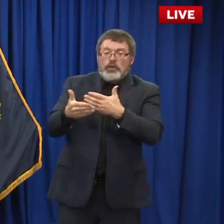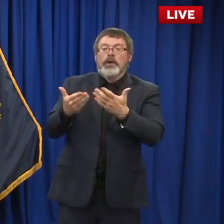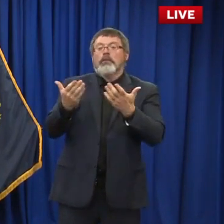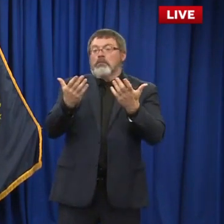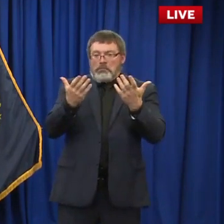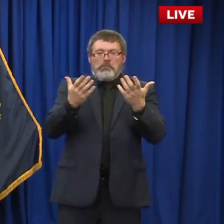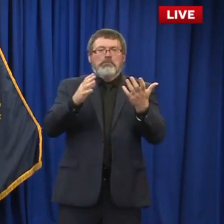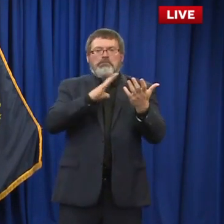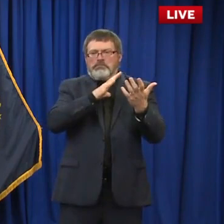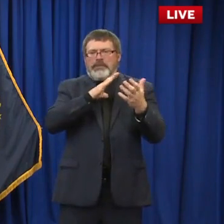DAY LONG IN THE CLASSROOM.